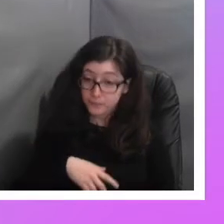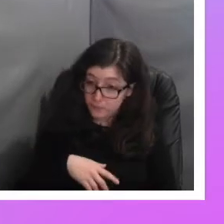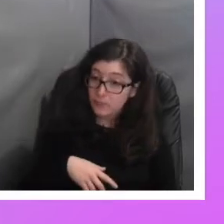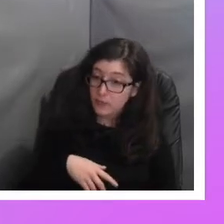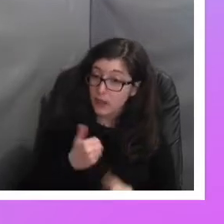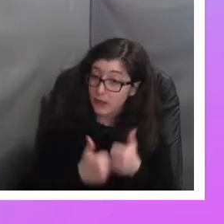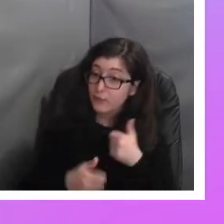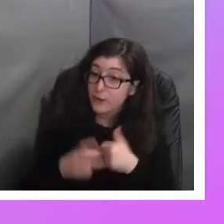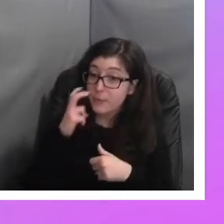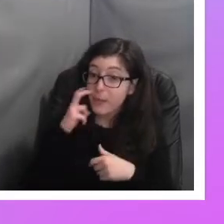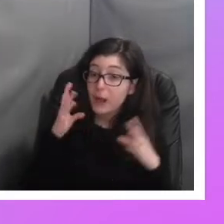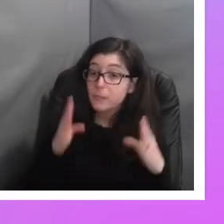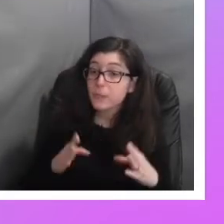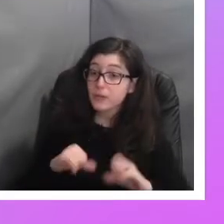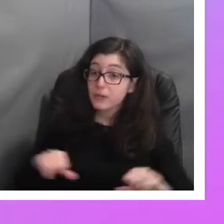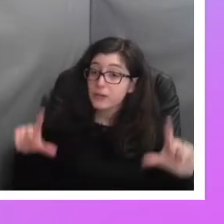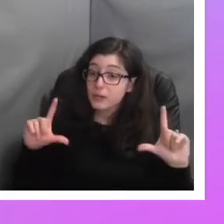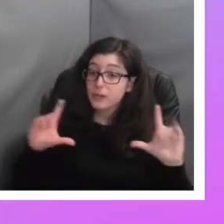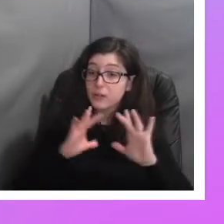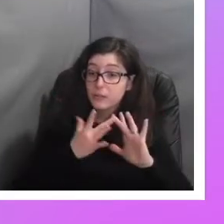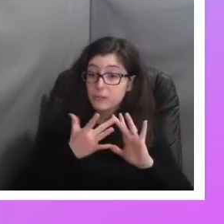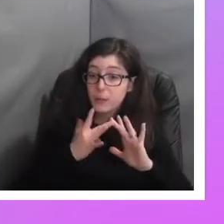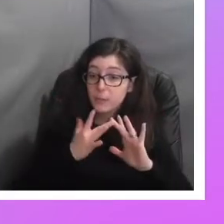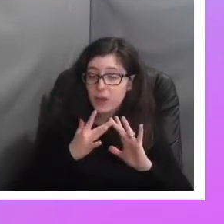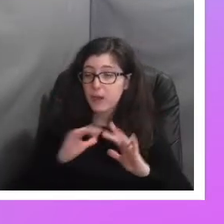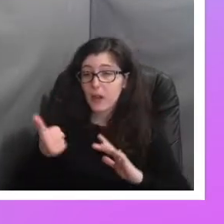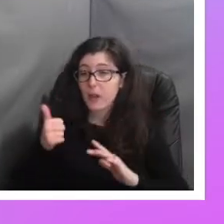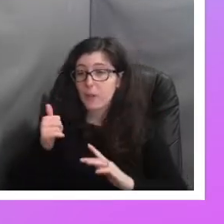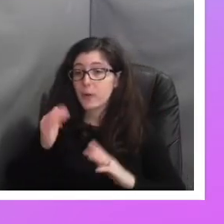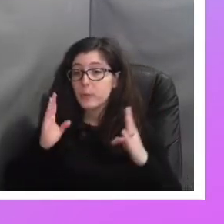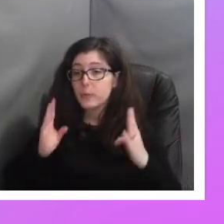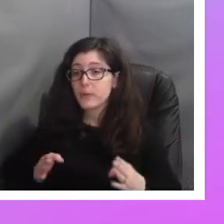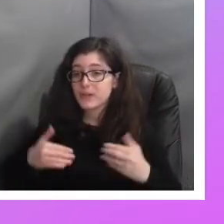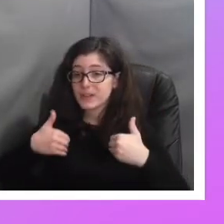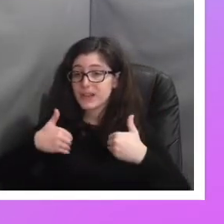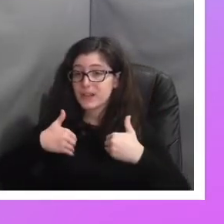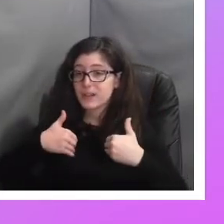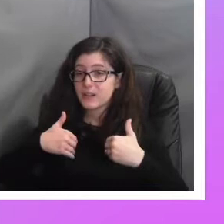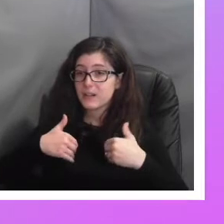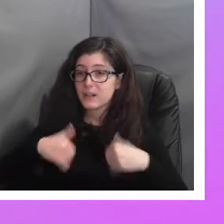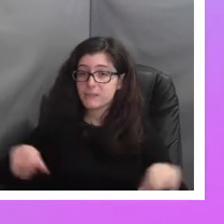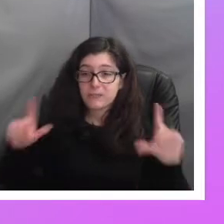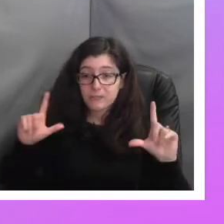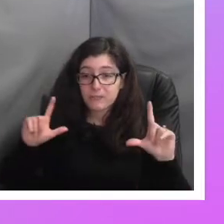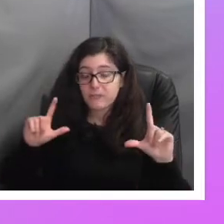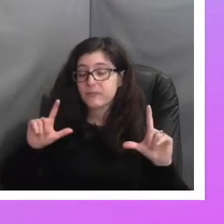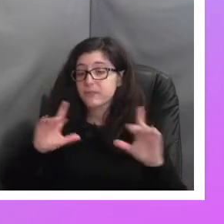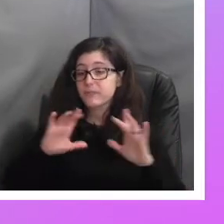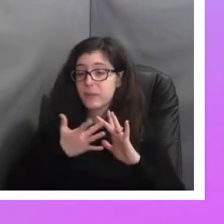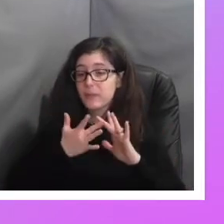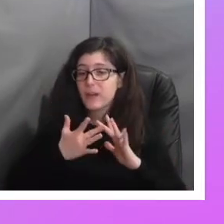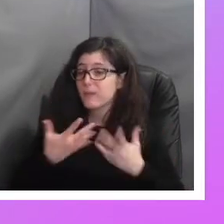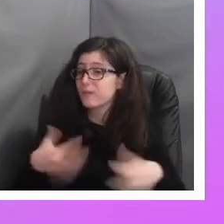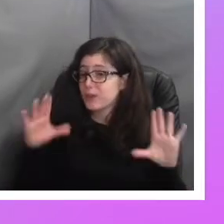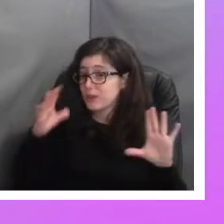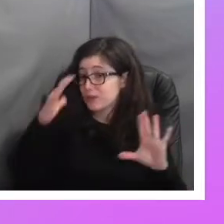or every person with a disability who goes to your website already knows it's not accessible. It really makes the disability community